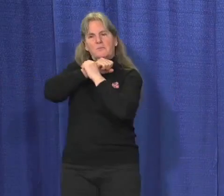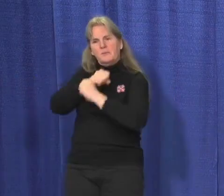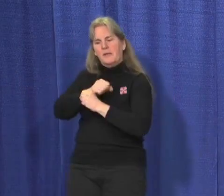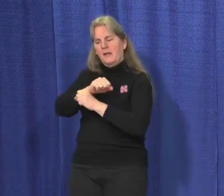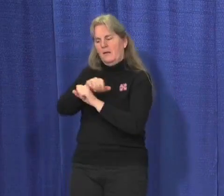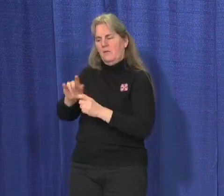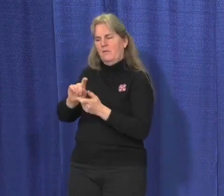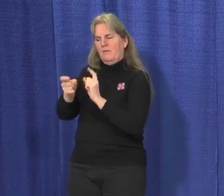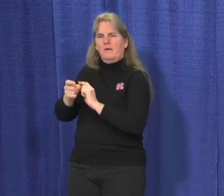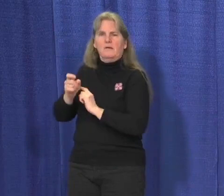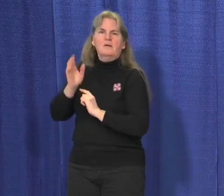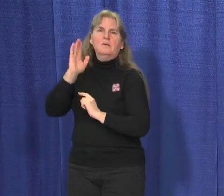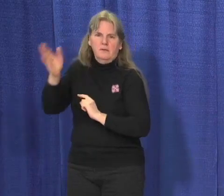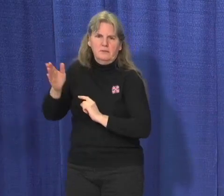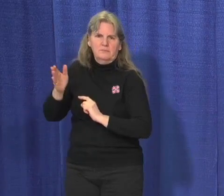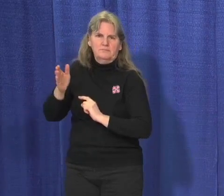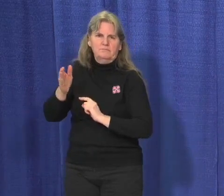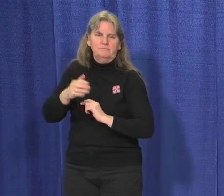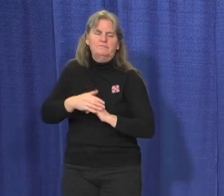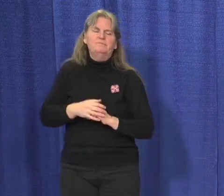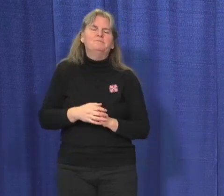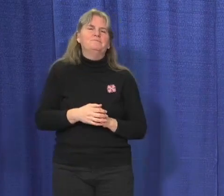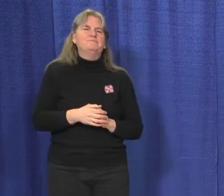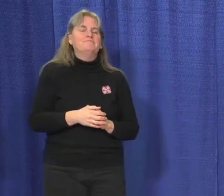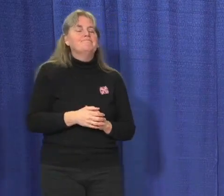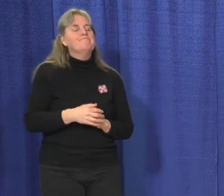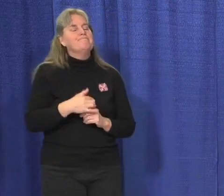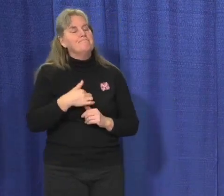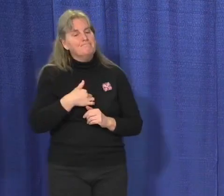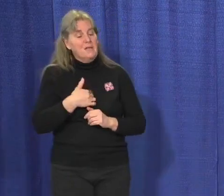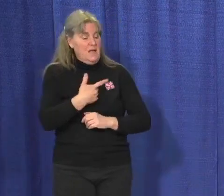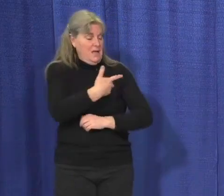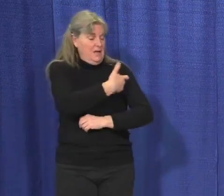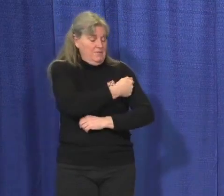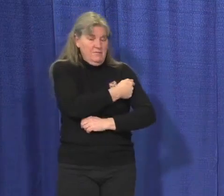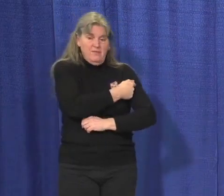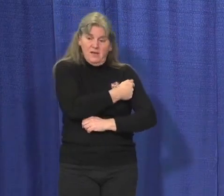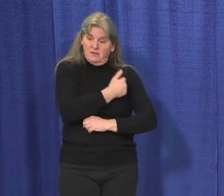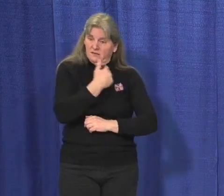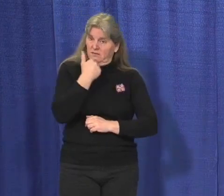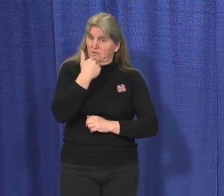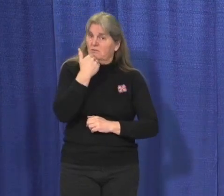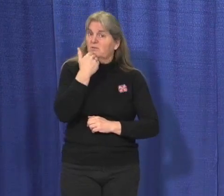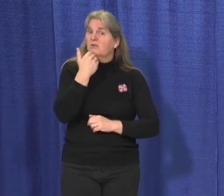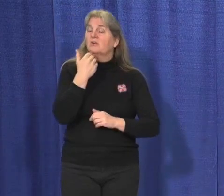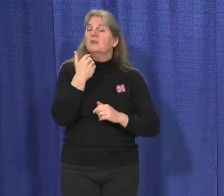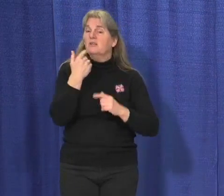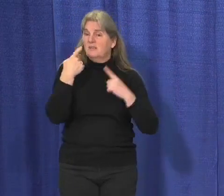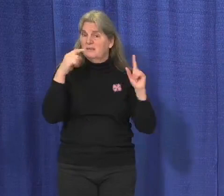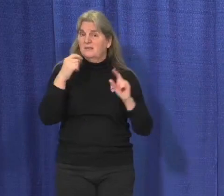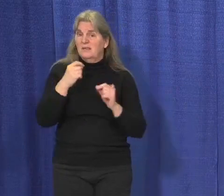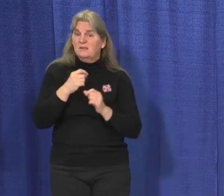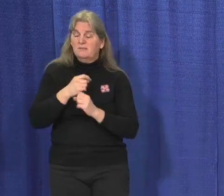us. I'm pleased that the vaccine has shown to still be effective